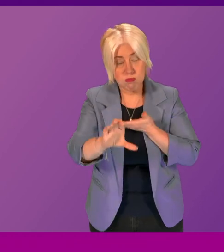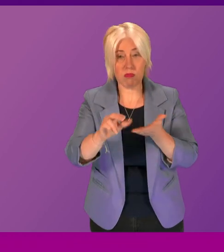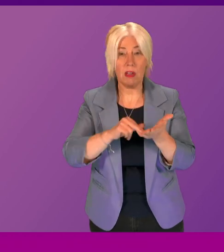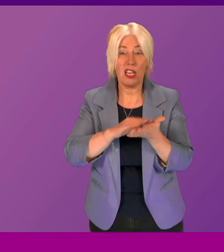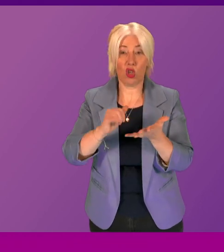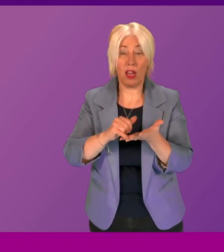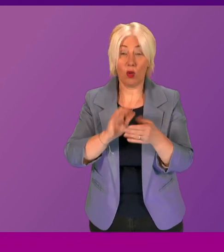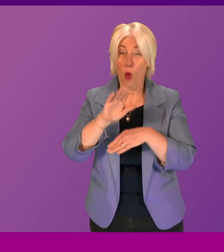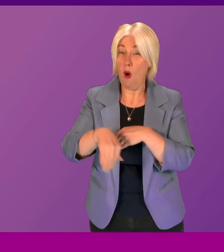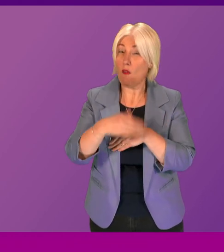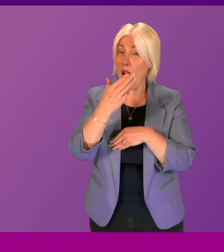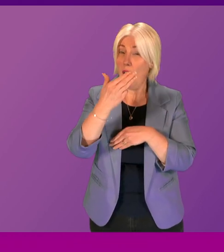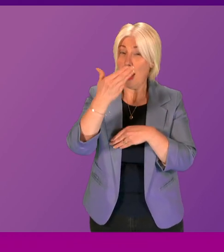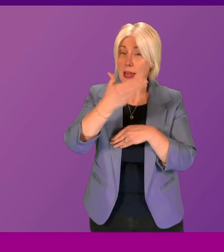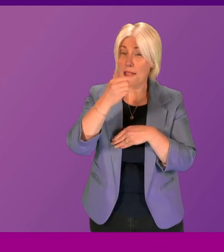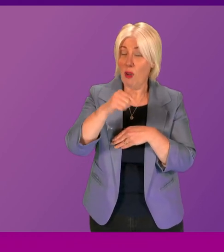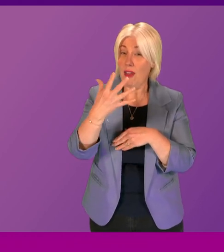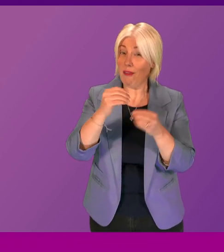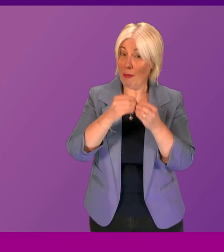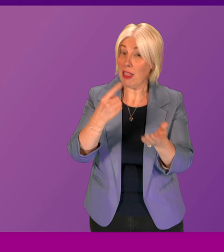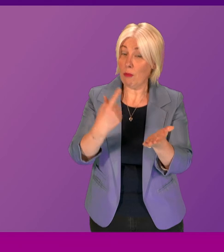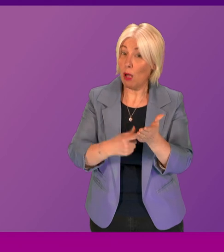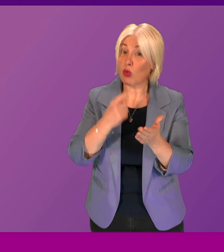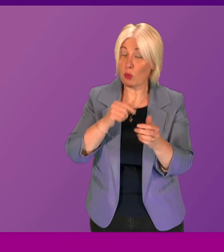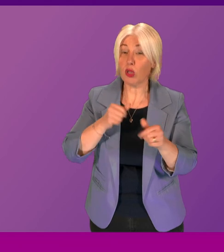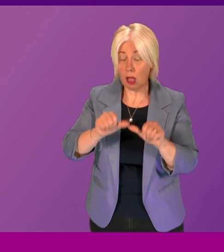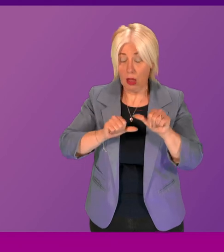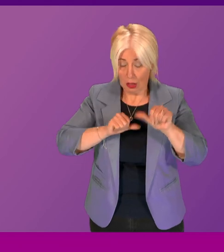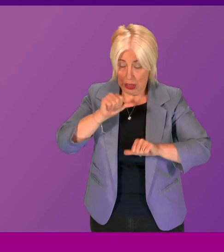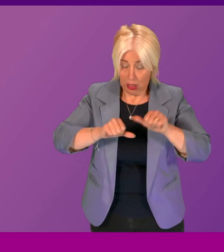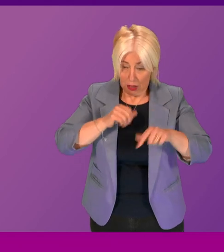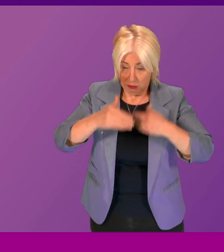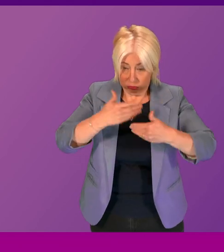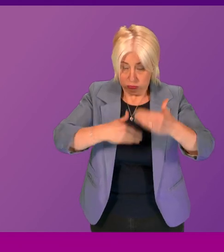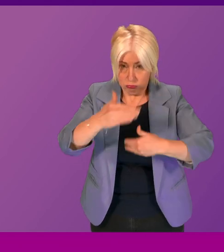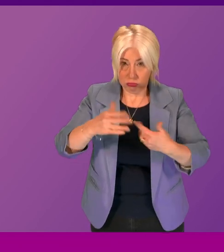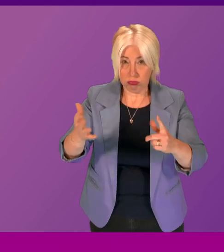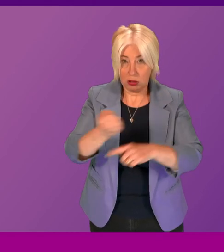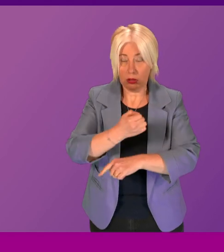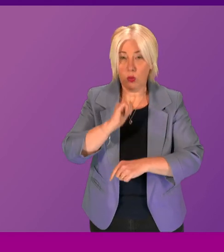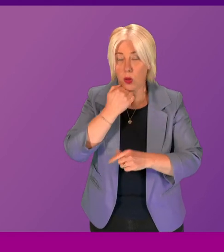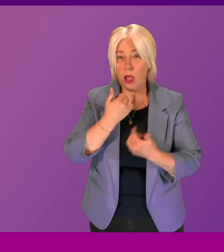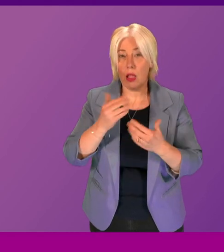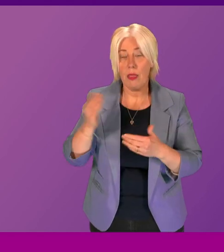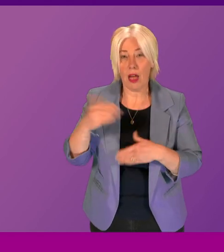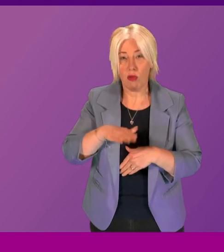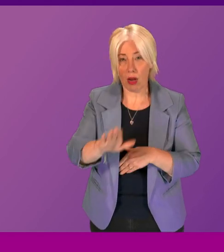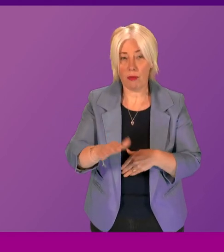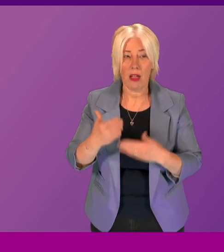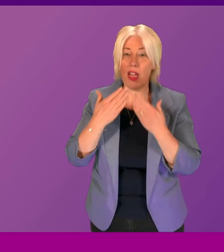billion, and we will continue to make progress on the journey of recovery that we are firmly on. Thank you, First Minister.